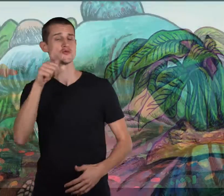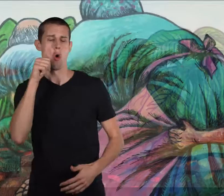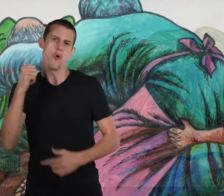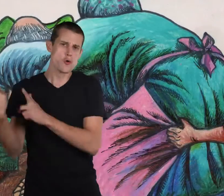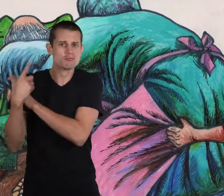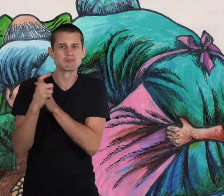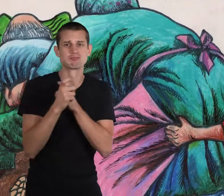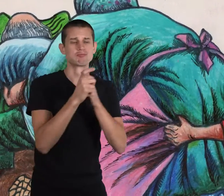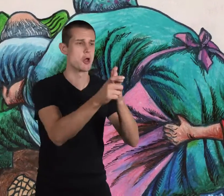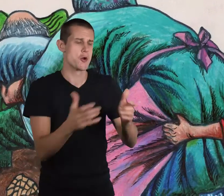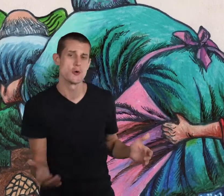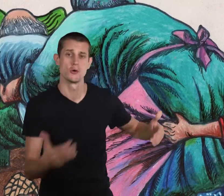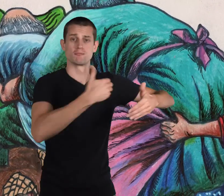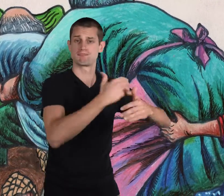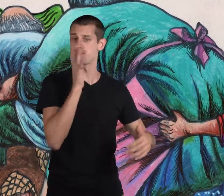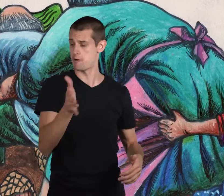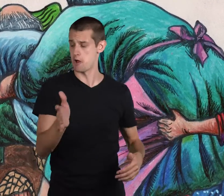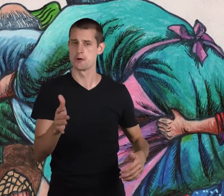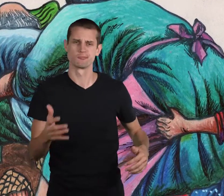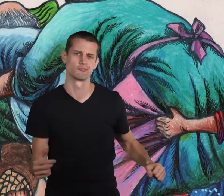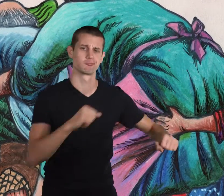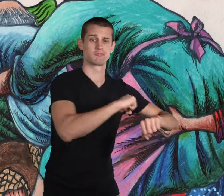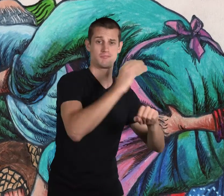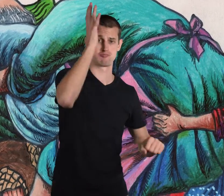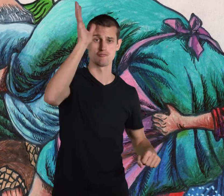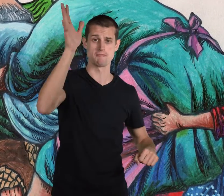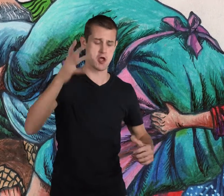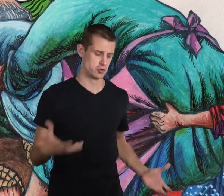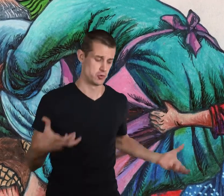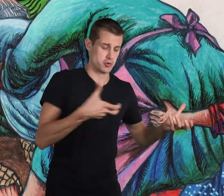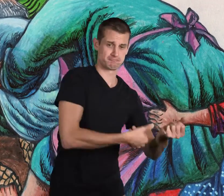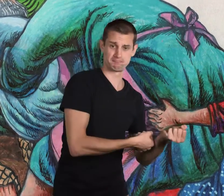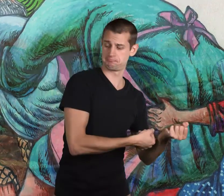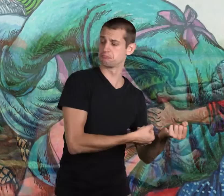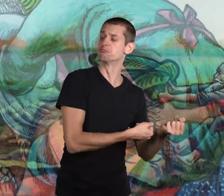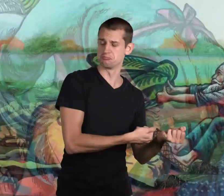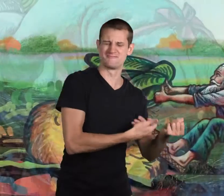Sasha pulled grandma, grandma pulled grandpa, and grandpa pulled on the turnip.